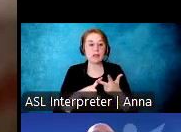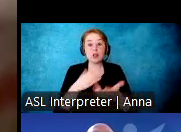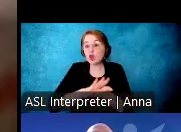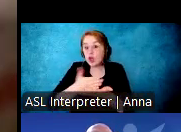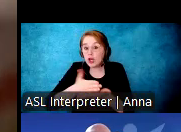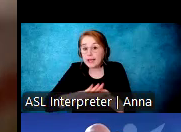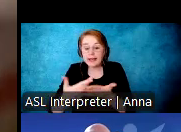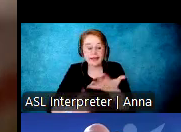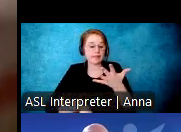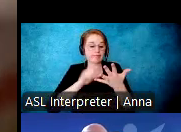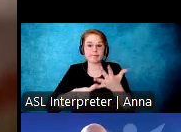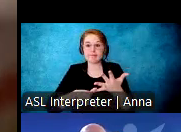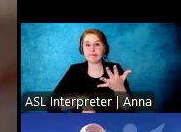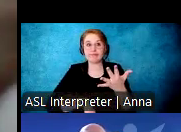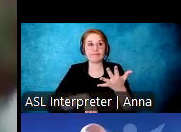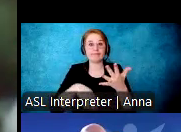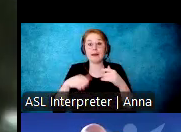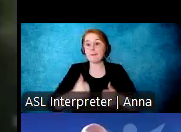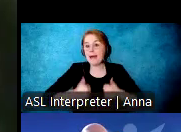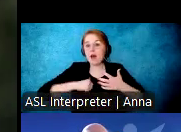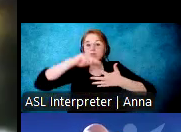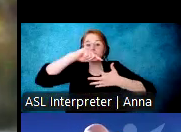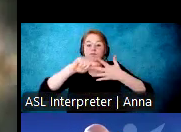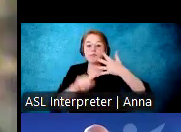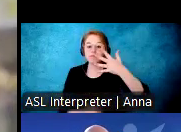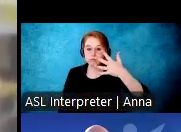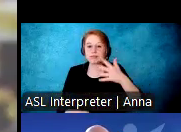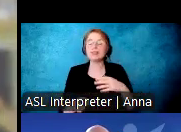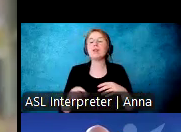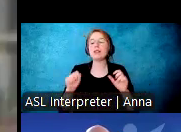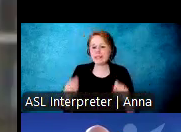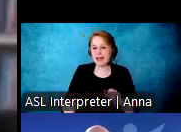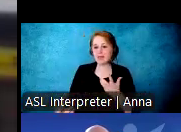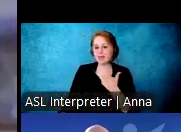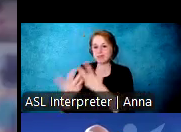if you need support with bathing, these are things that we can bring to you in your home,